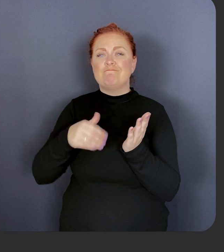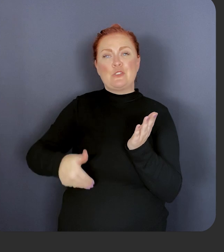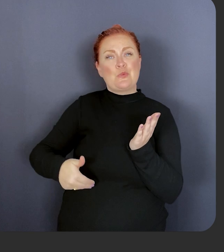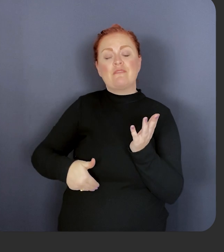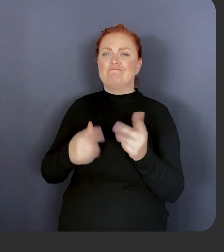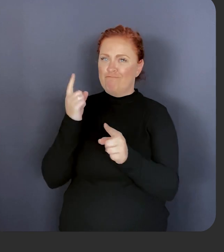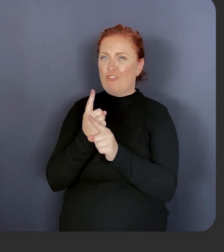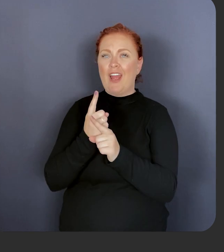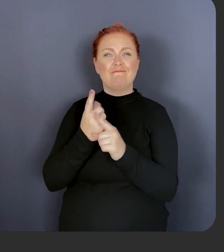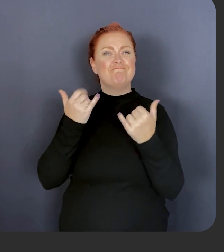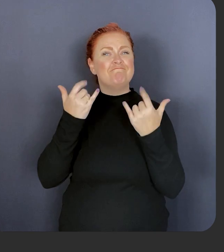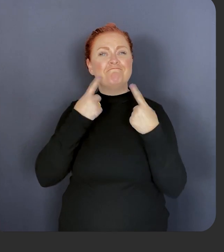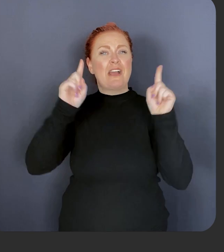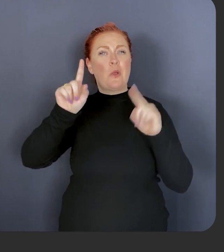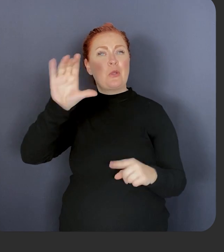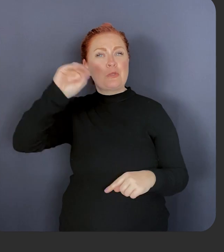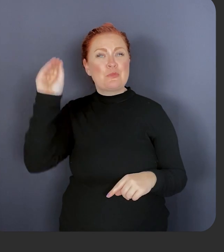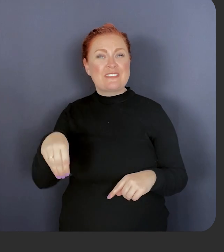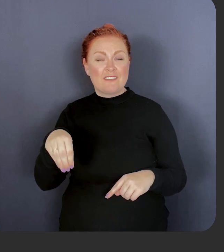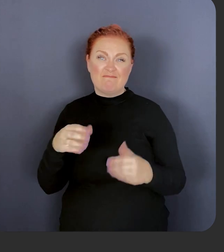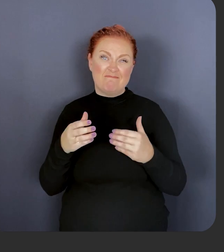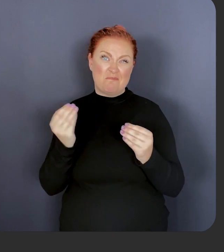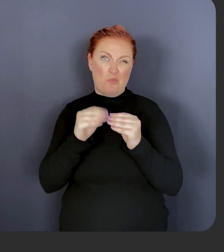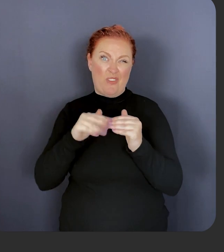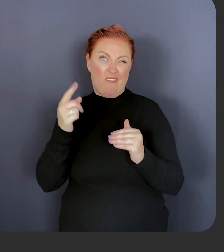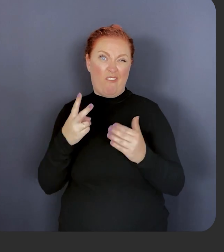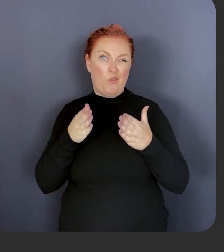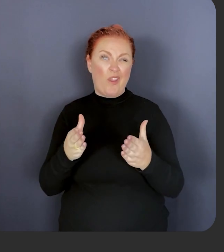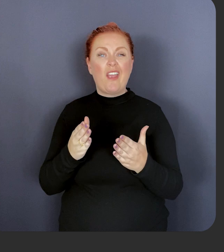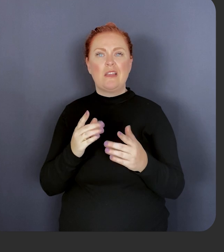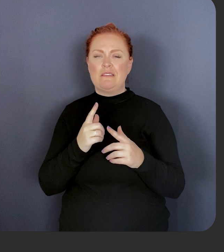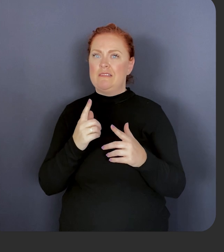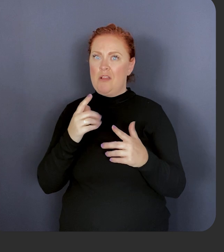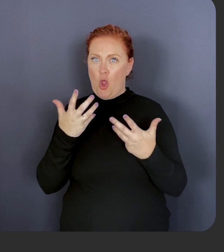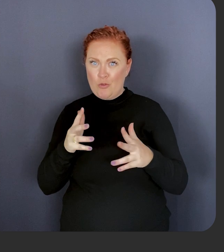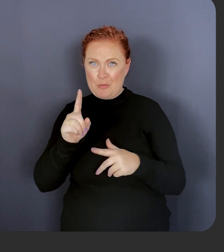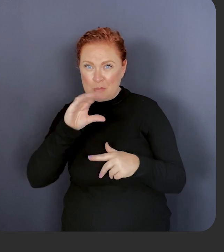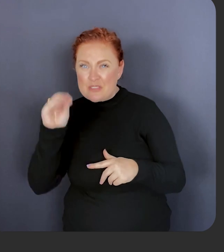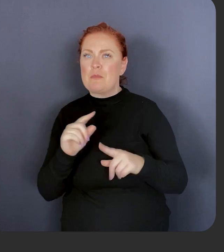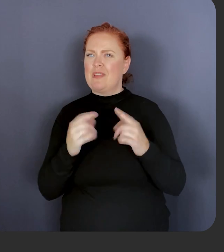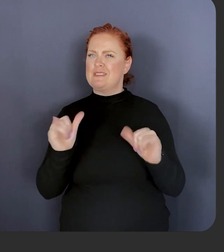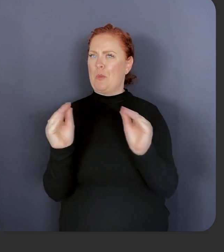Yep, we're at 100%. More than halfway through, already at 100%. We're still going to do a little bit more,